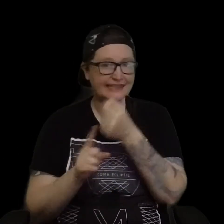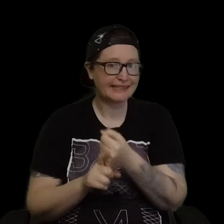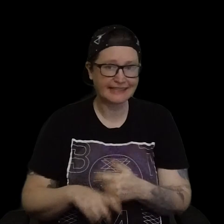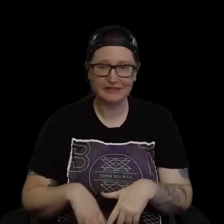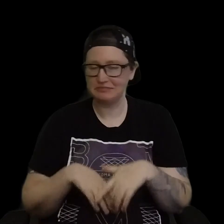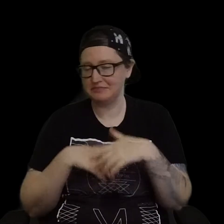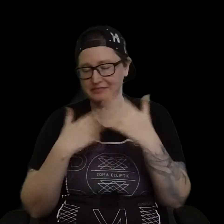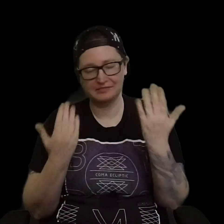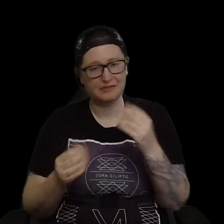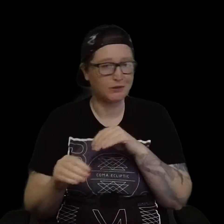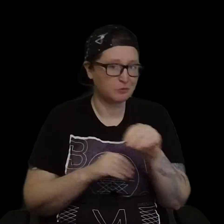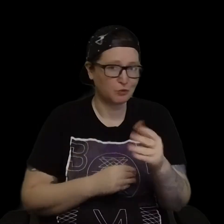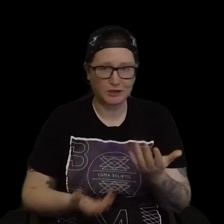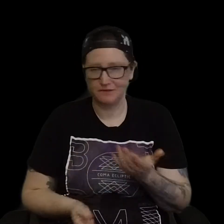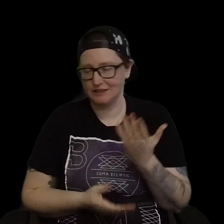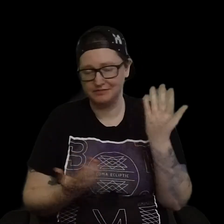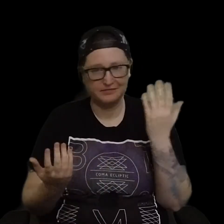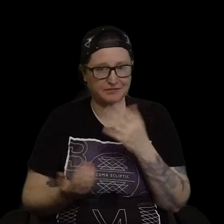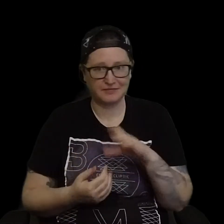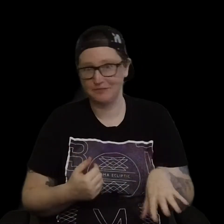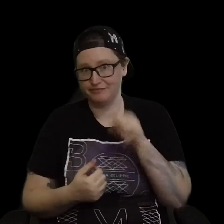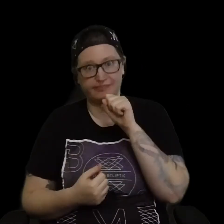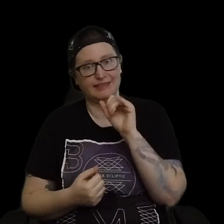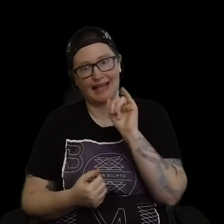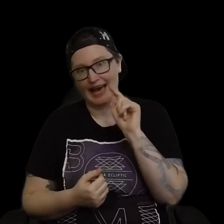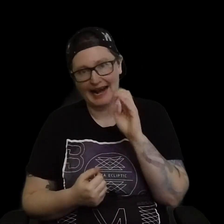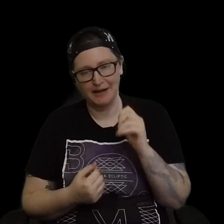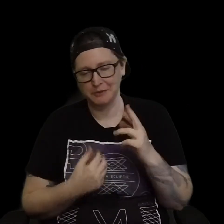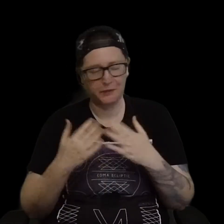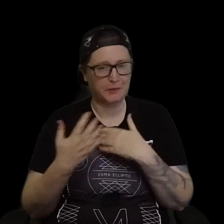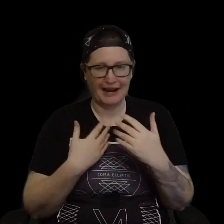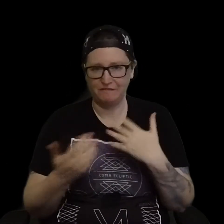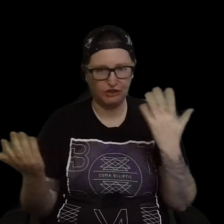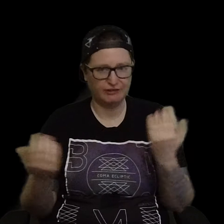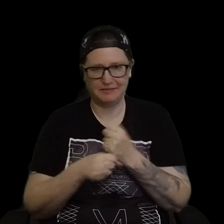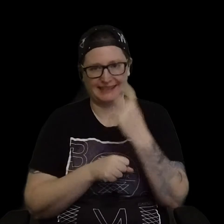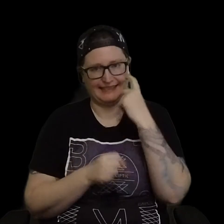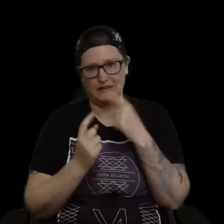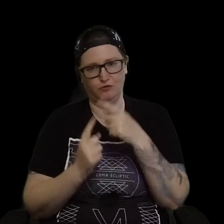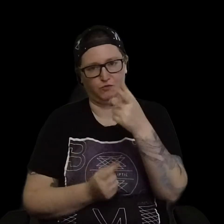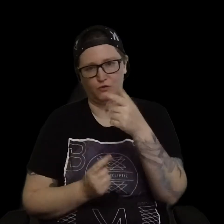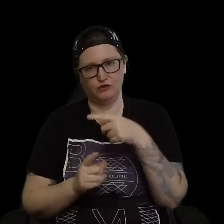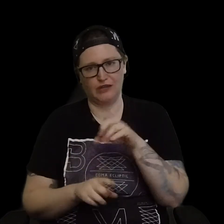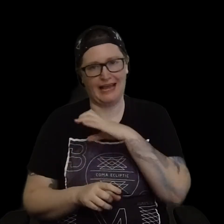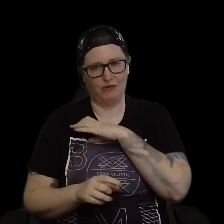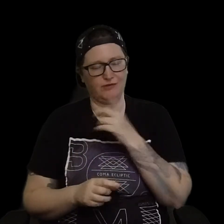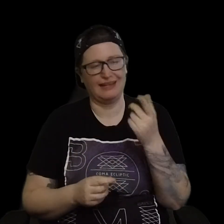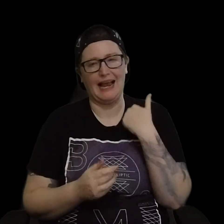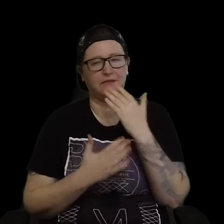turn do something hit them move you know grab an item whatever whatever makes sense to you in that